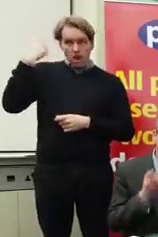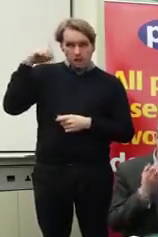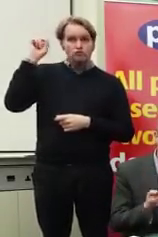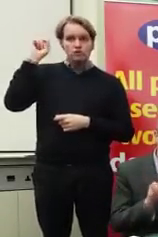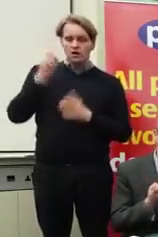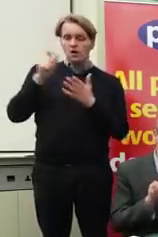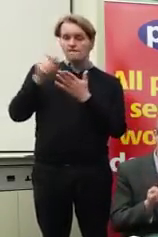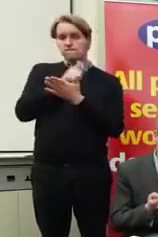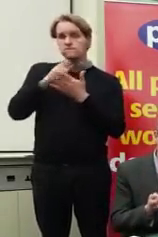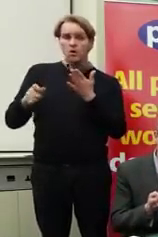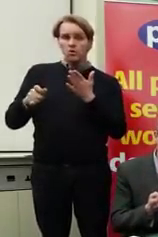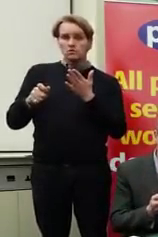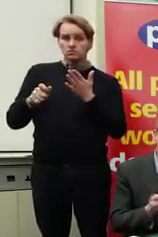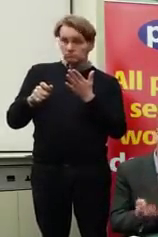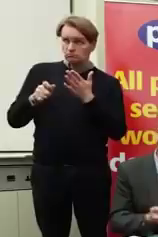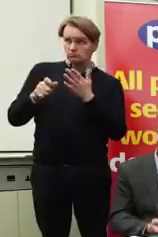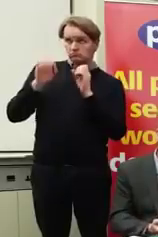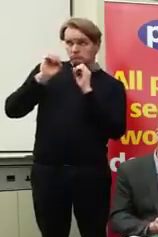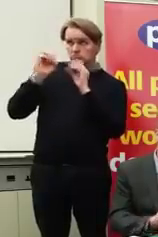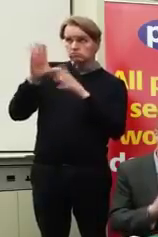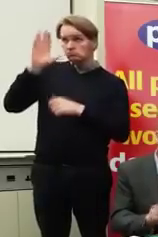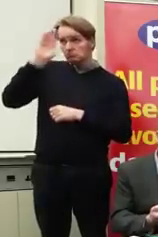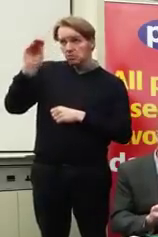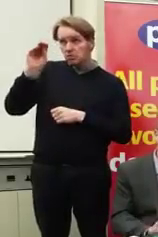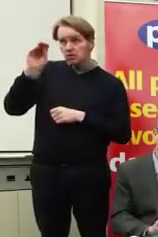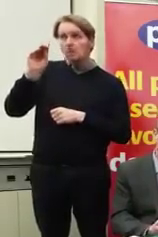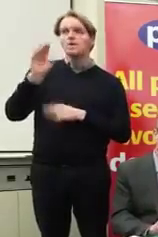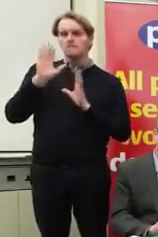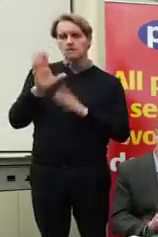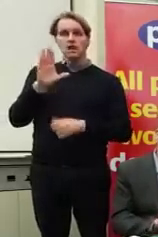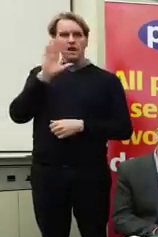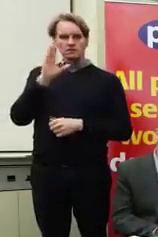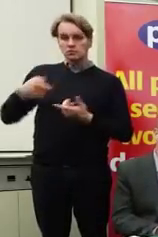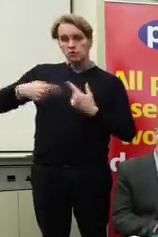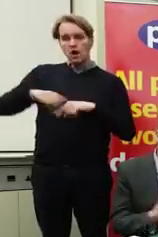serious reminder to them that they ignore us at their peril and that's why we have